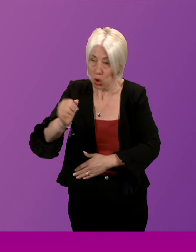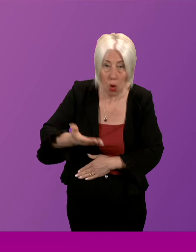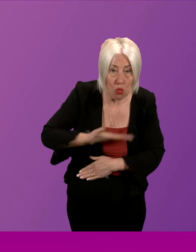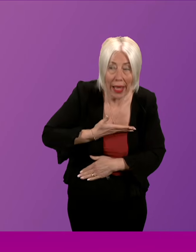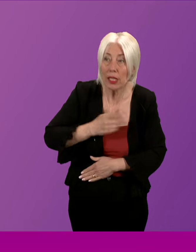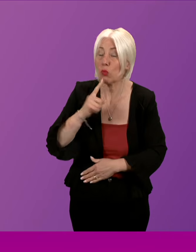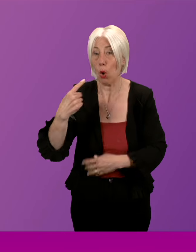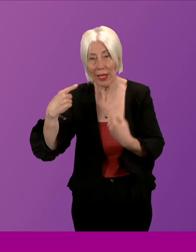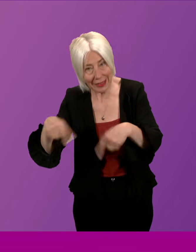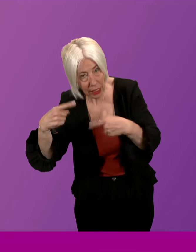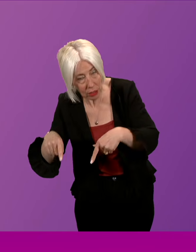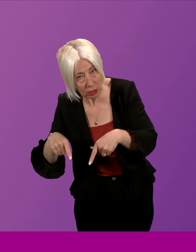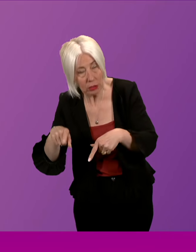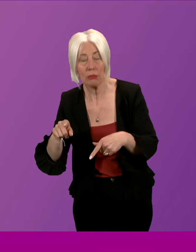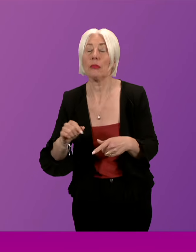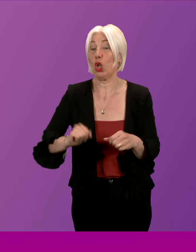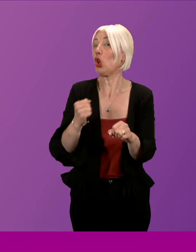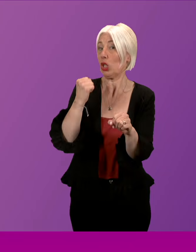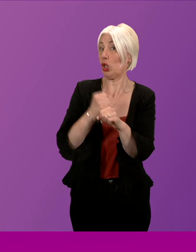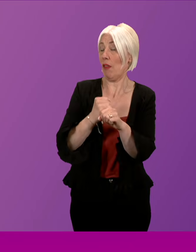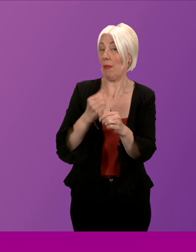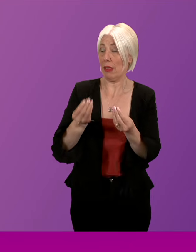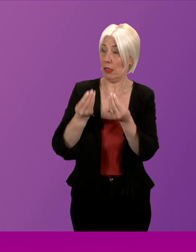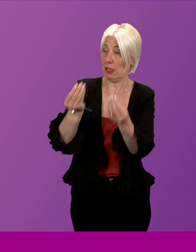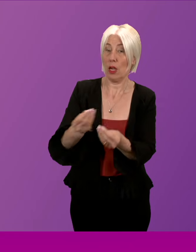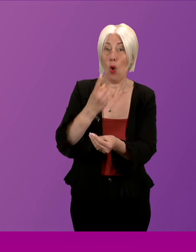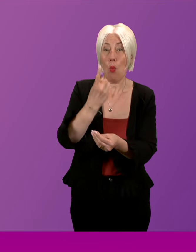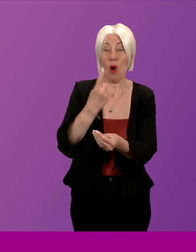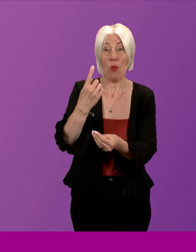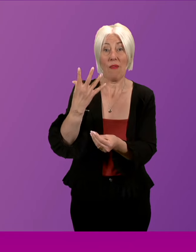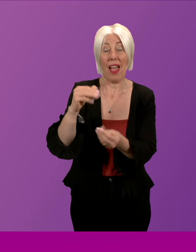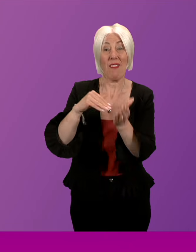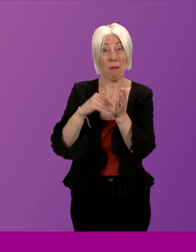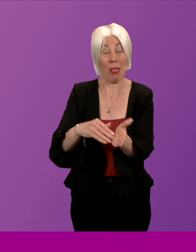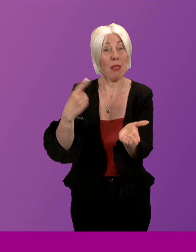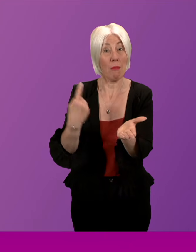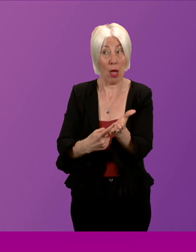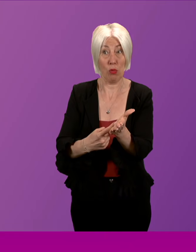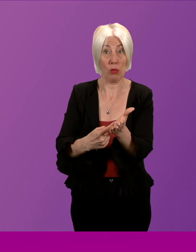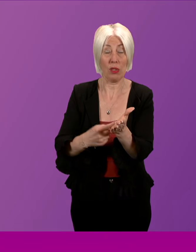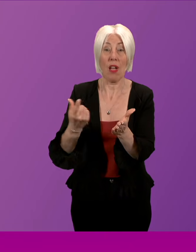This year, the Government is making available a record £115 million in discretionary housing